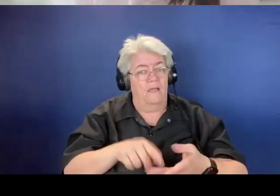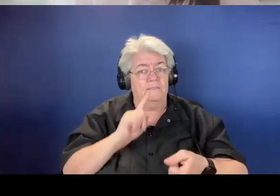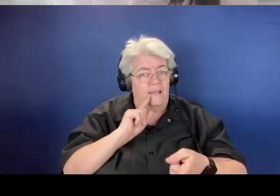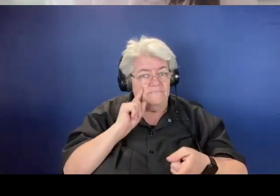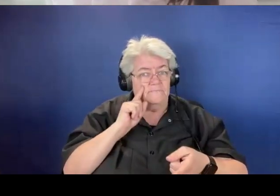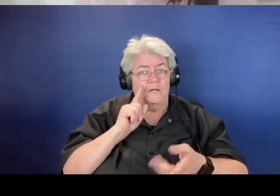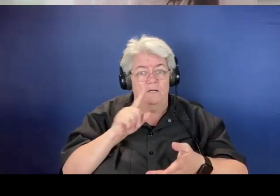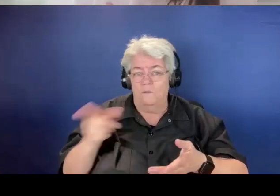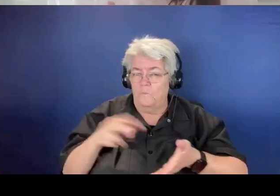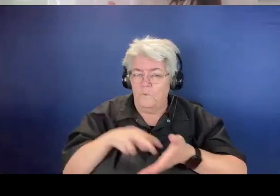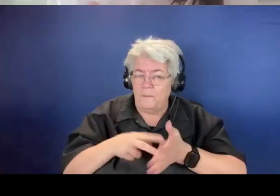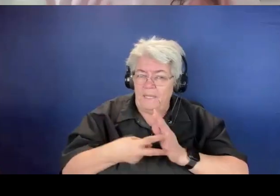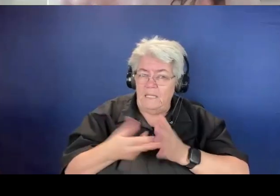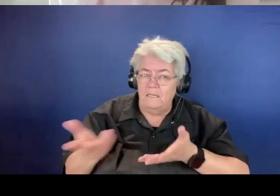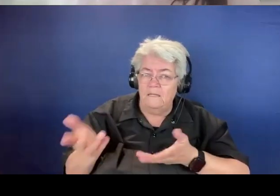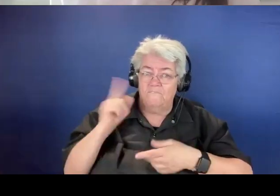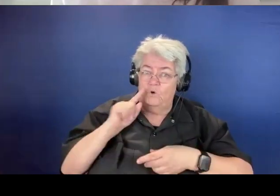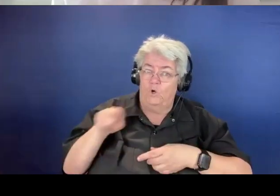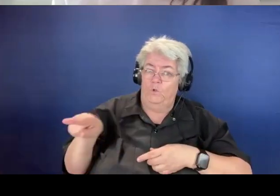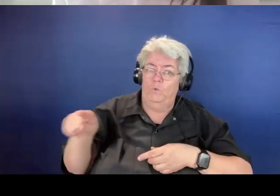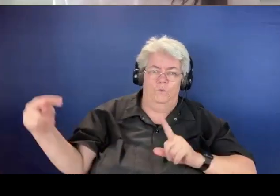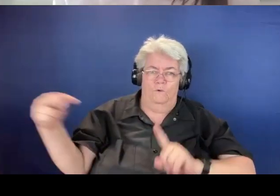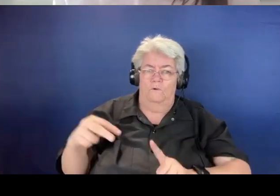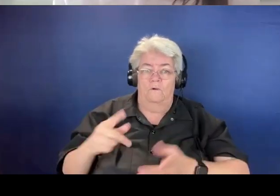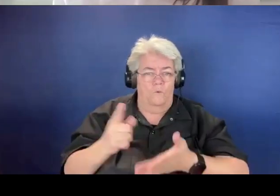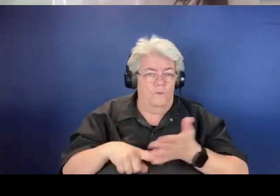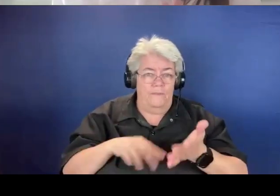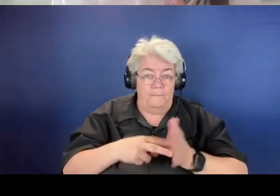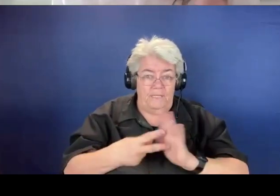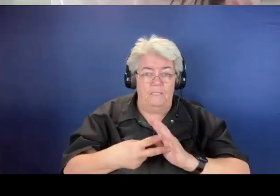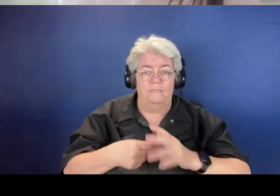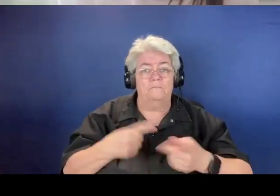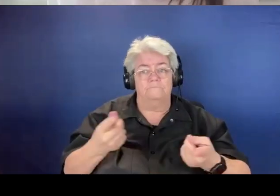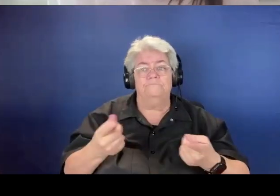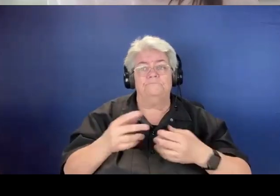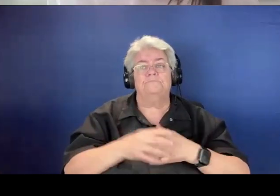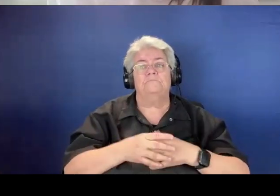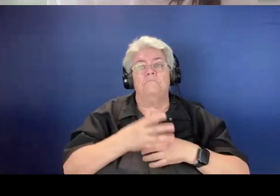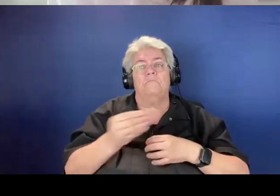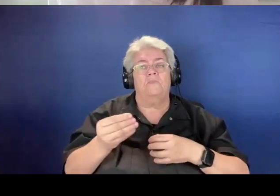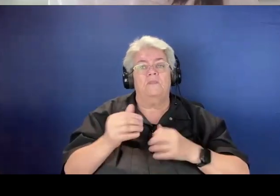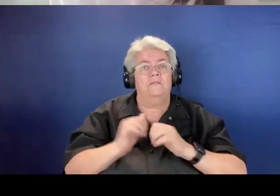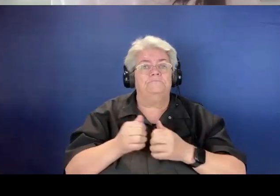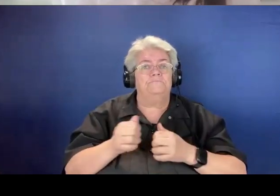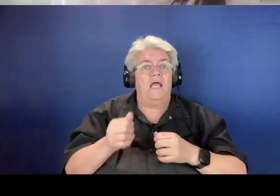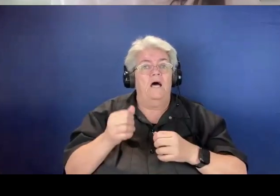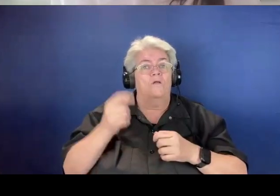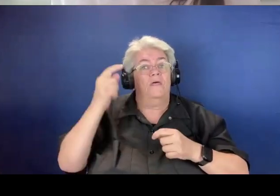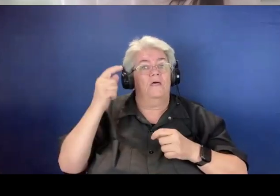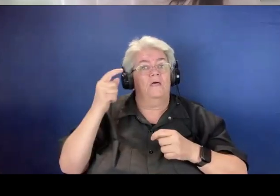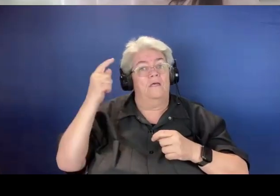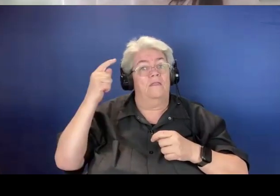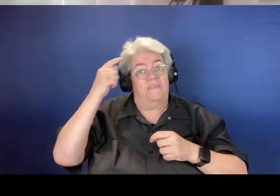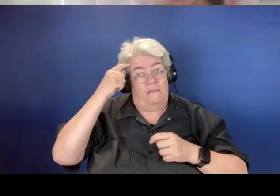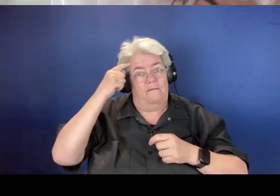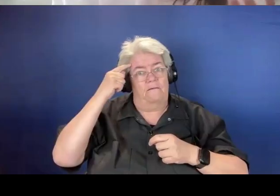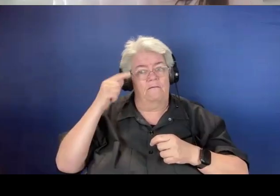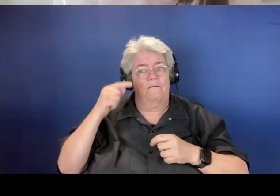challenges you're experiencing? We'll give you a better understanding of how maybe they perceive the position that they're in with their diagnosis.